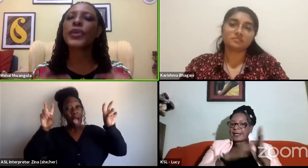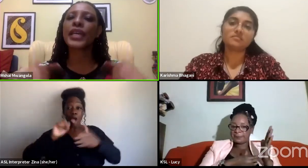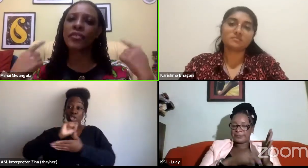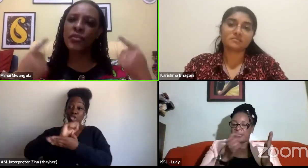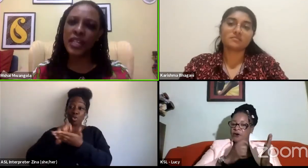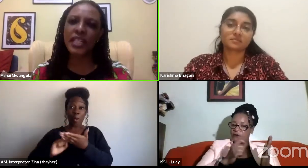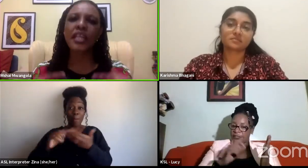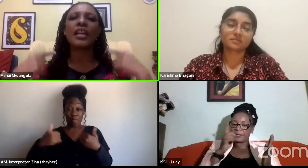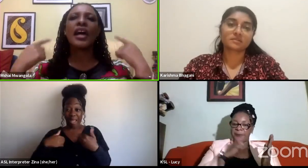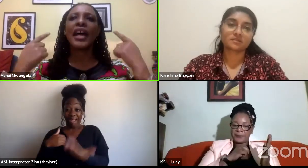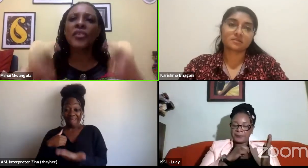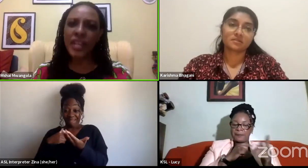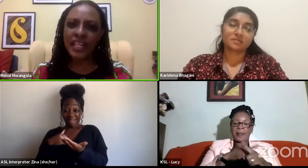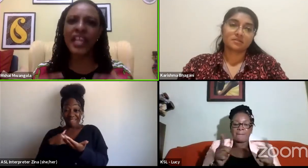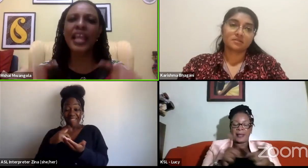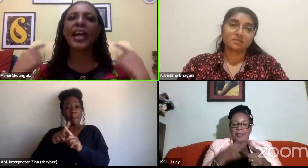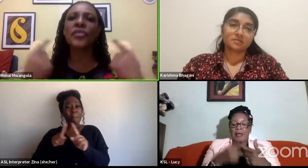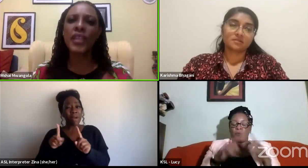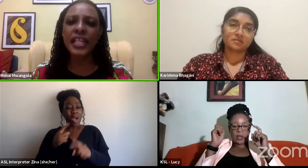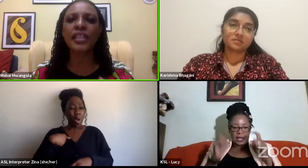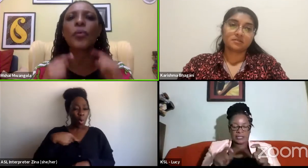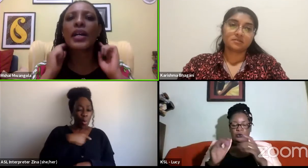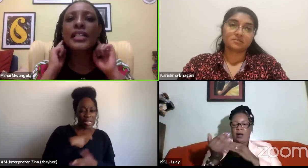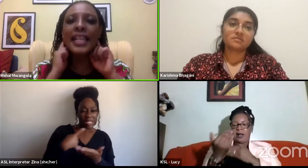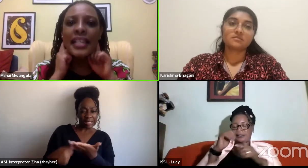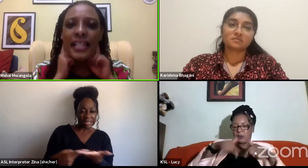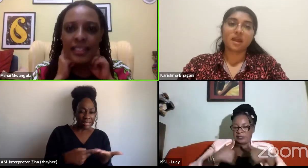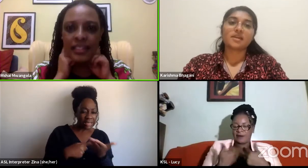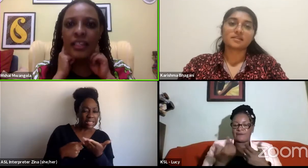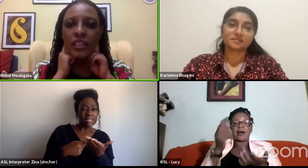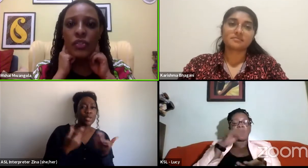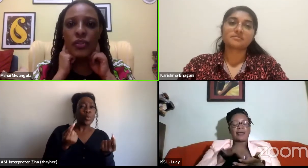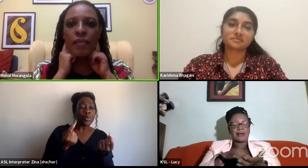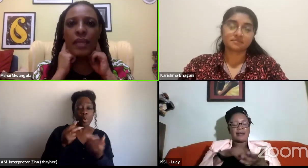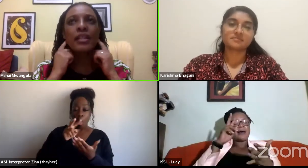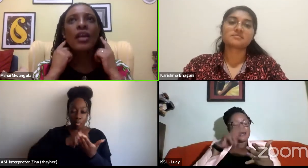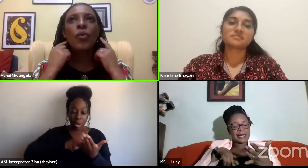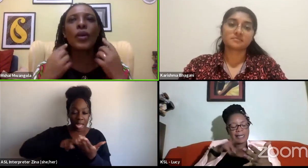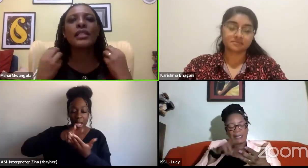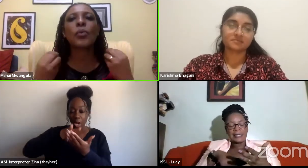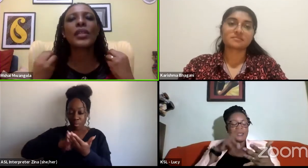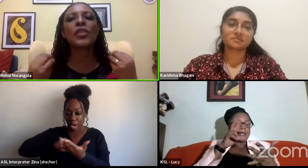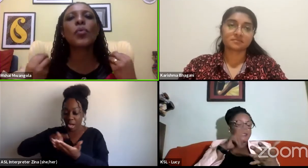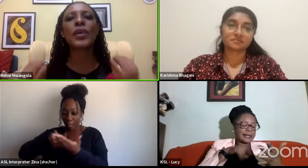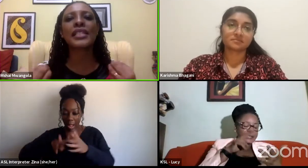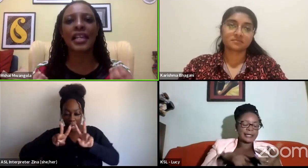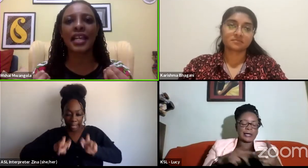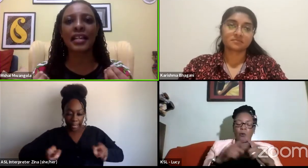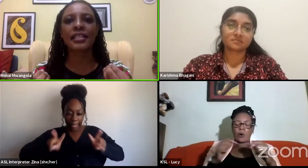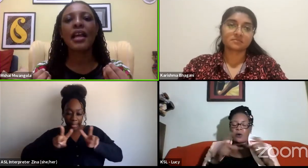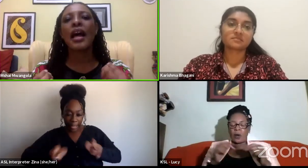so again, reading and reading and reading the words and listening to them, and what are the words telling us